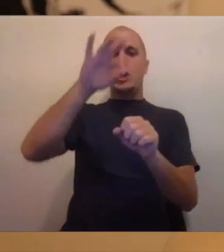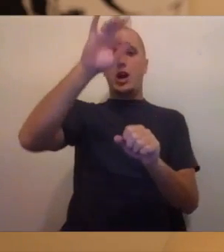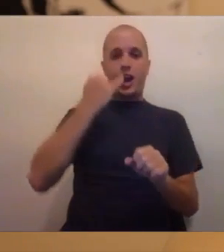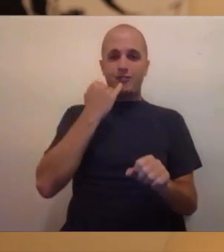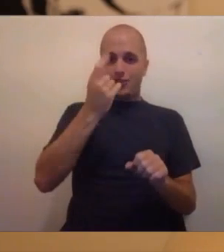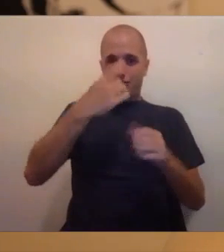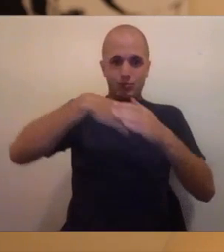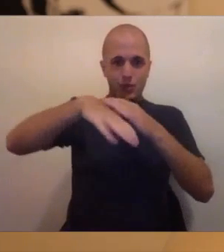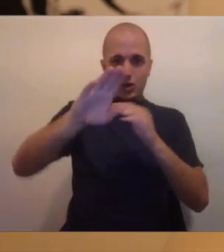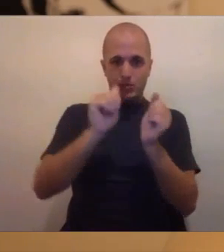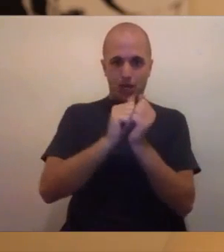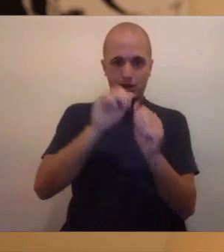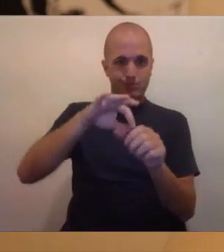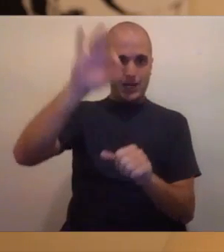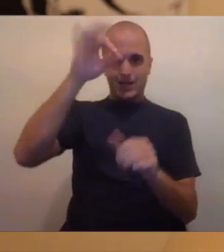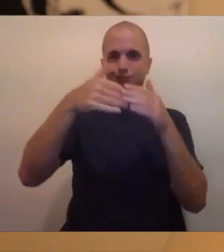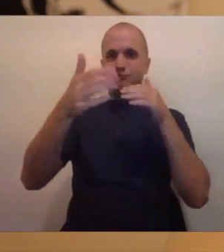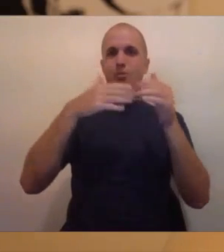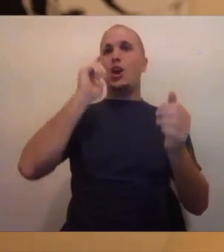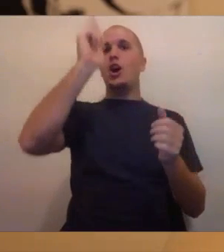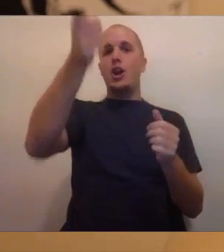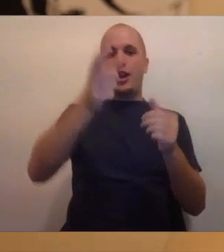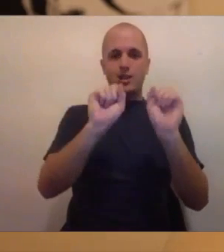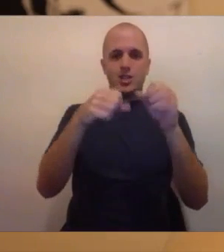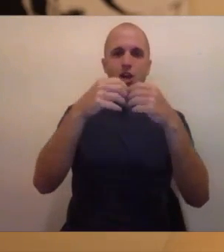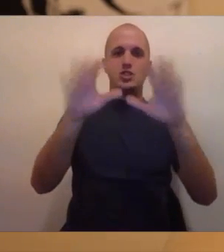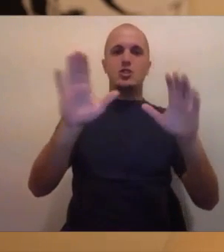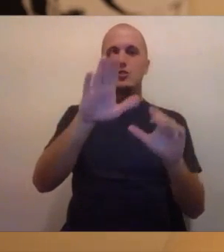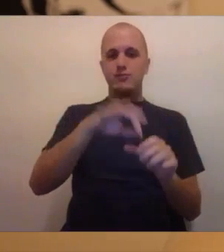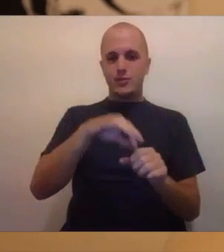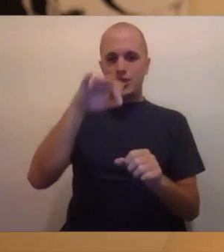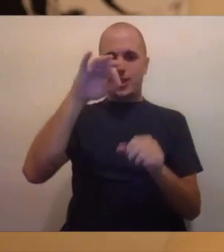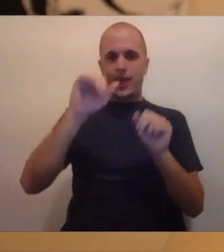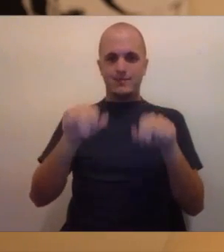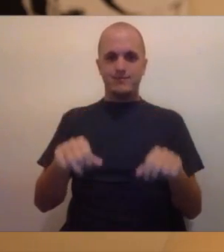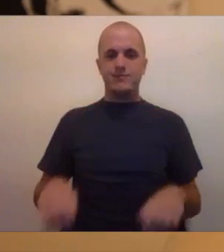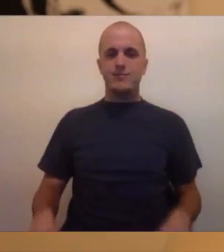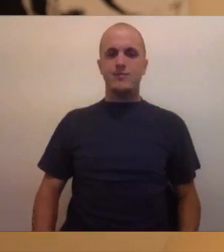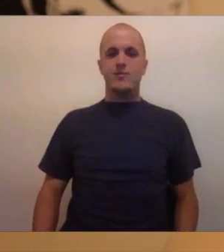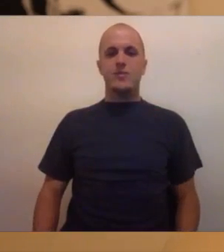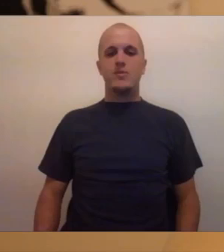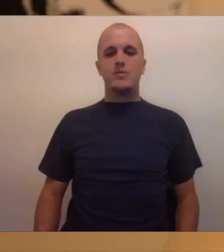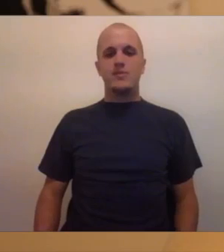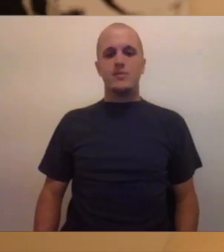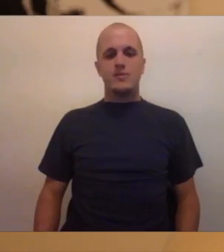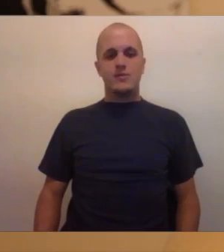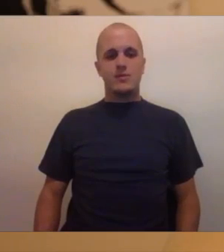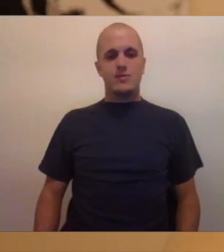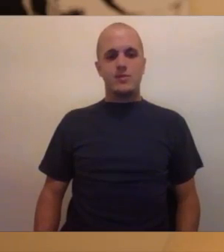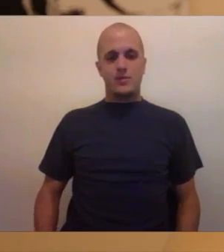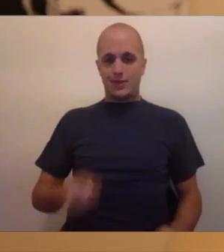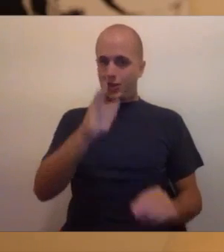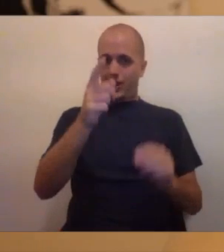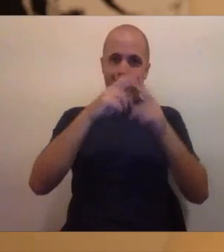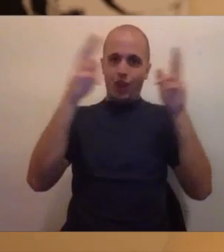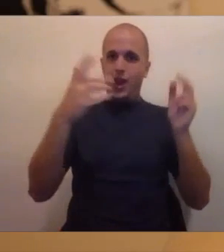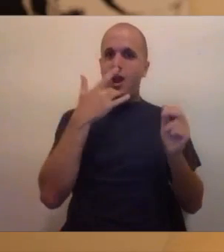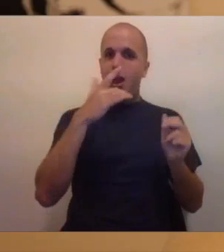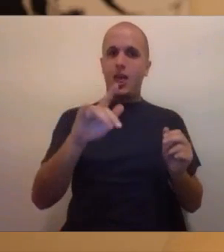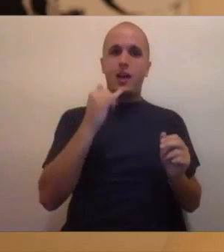you are going to lose your spirituality even if you're born with it.